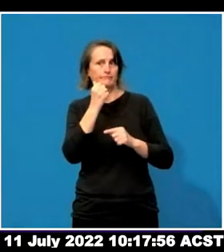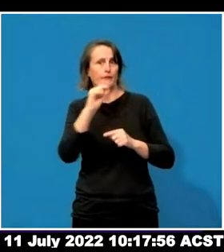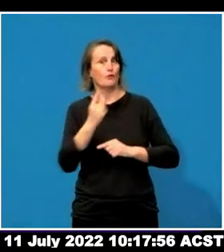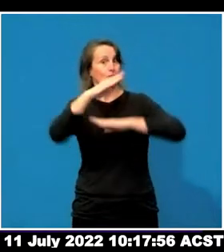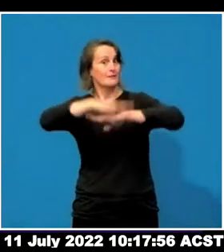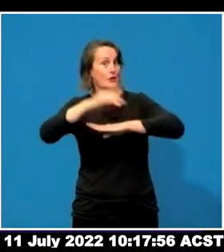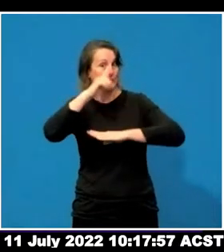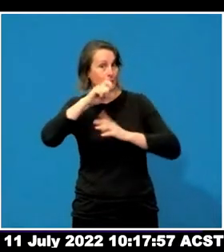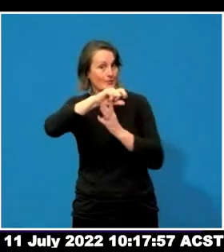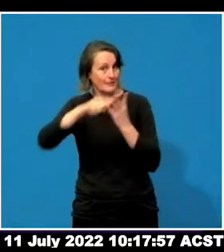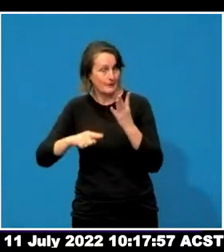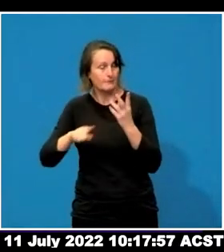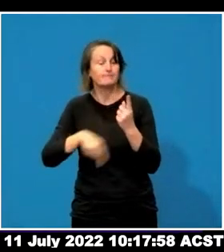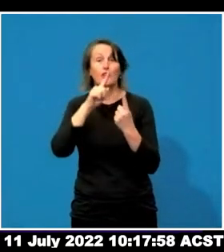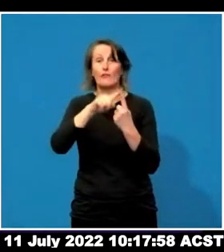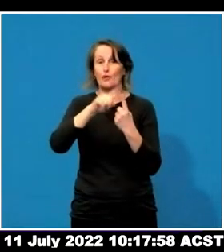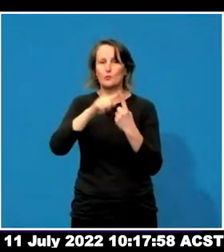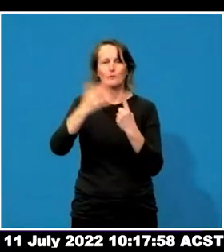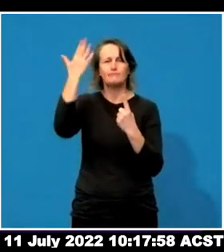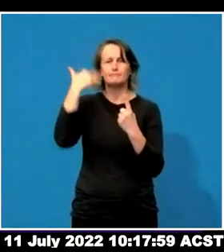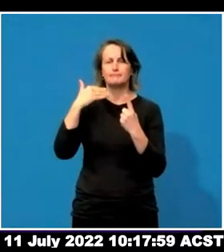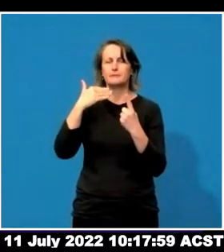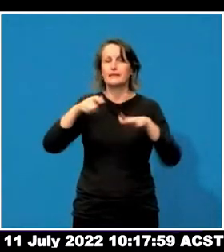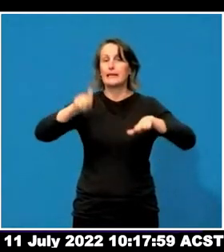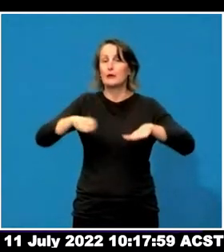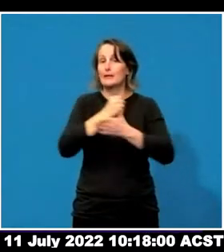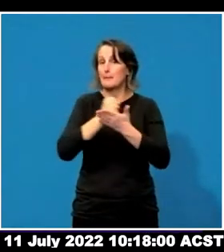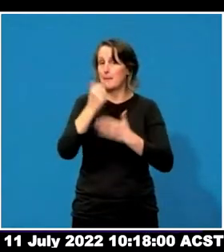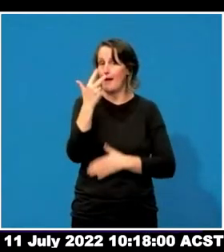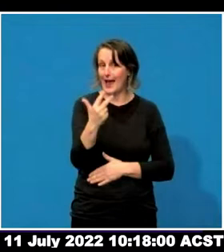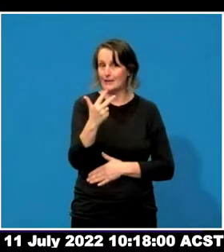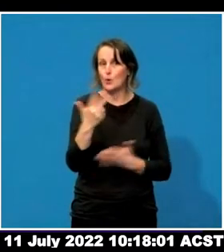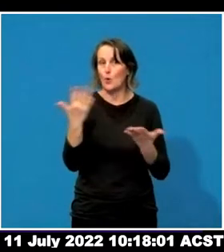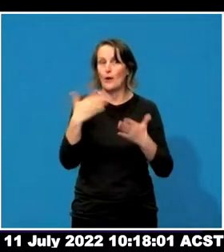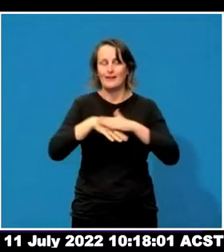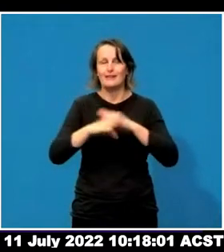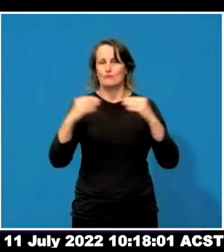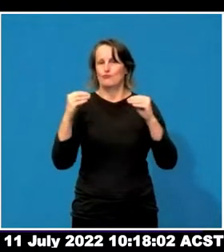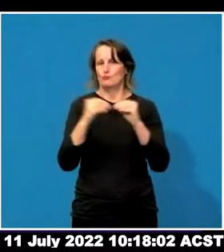Public hearing 8 was held in the Royal Commission's hearing room in Brisbane from 23